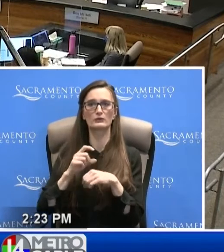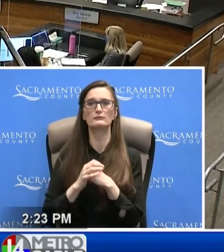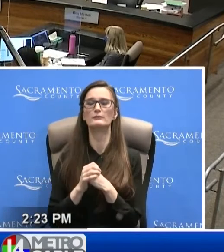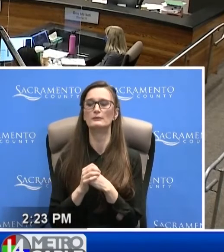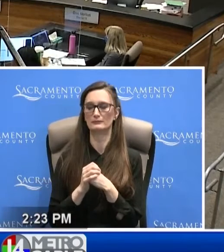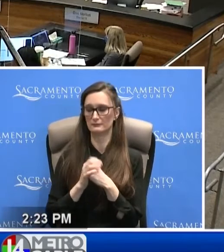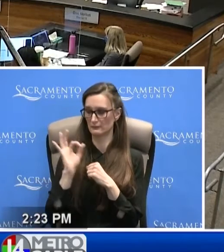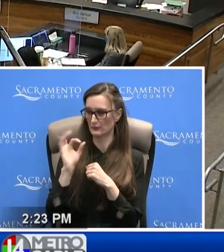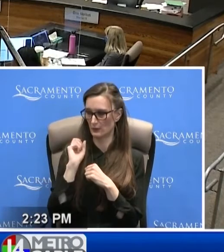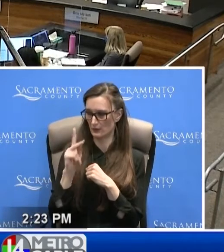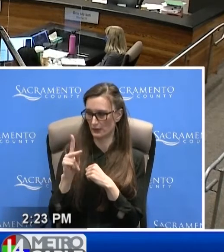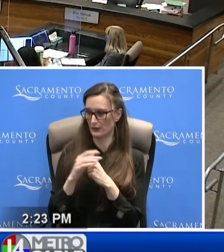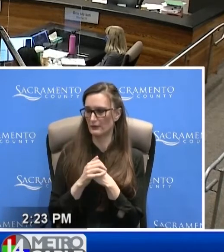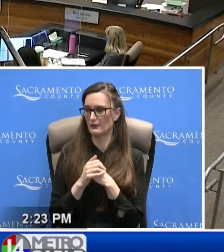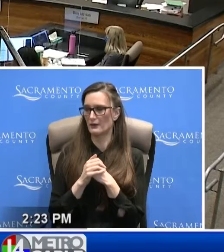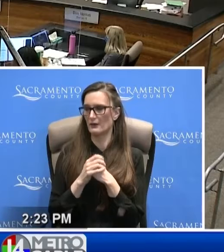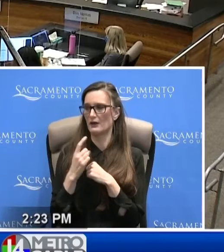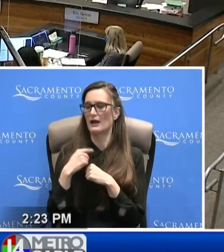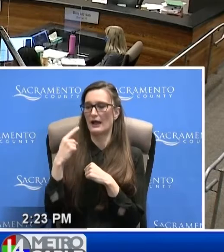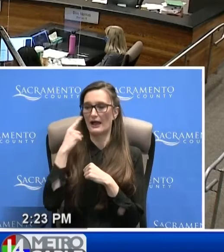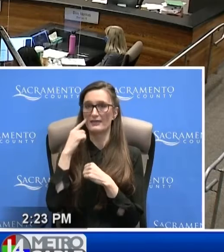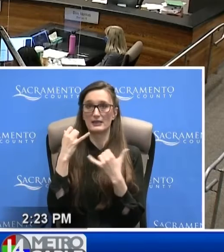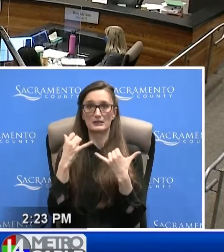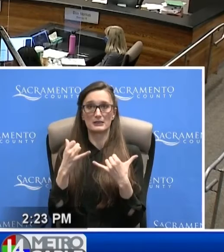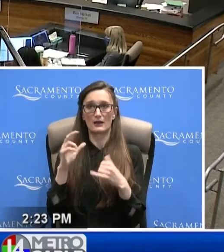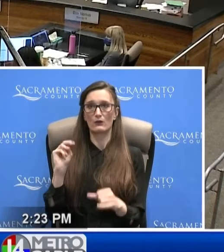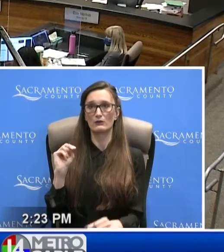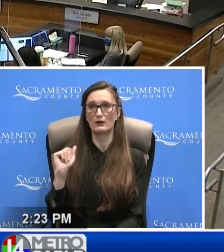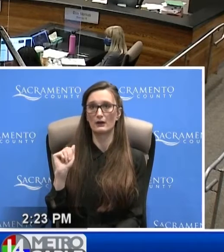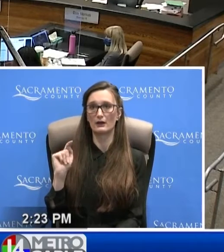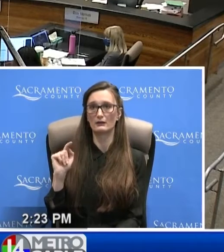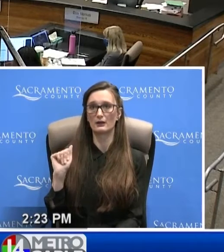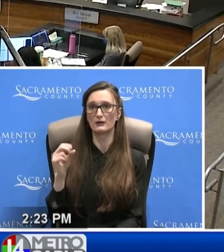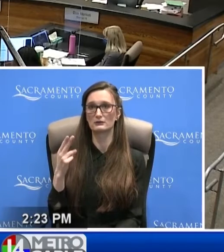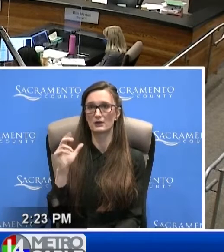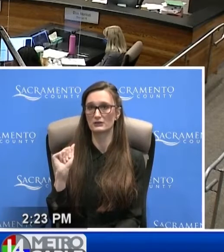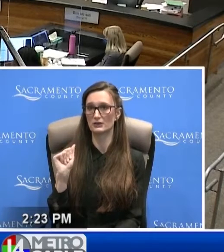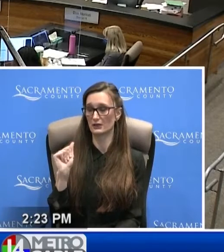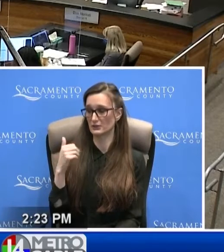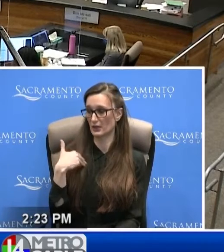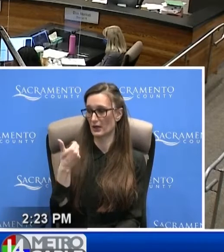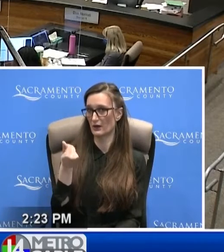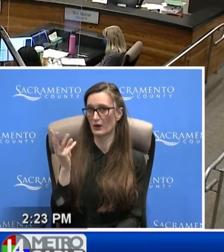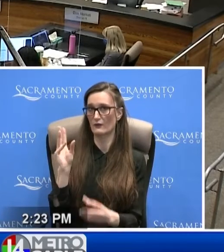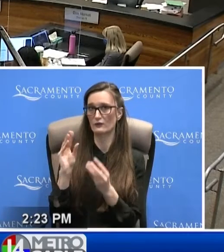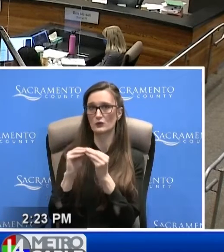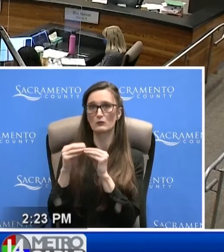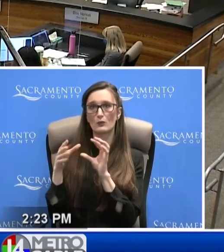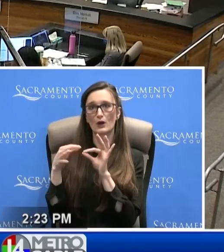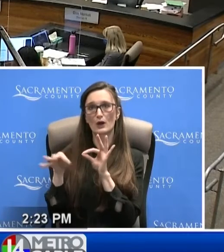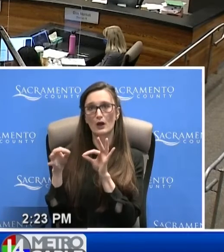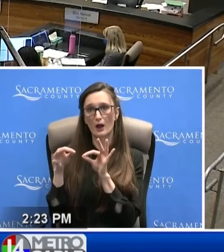And I think now this time Natasha had a few more comments and I had some comments as well.